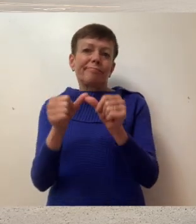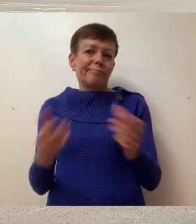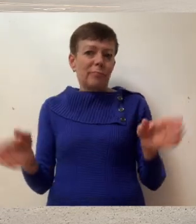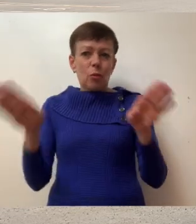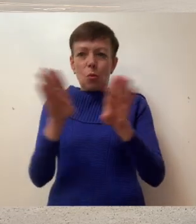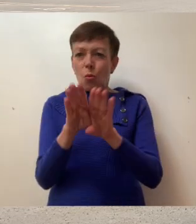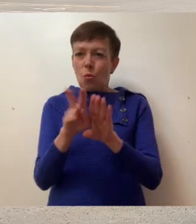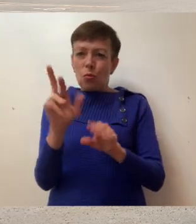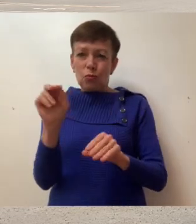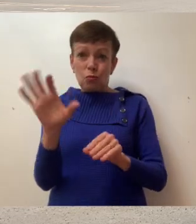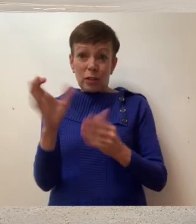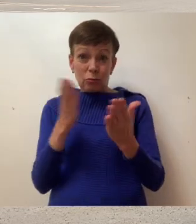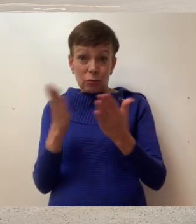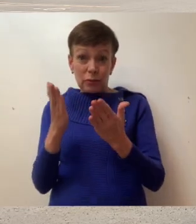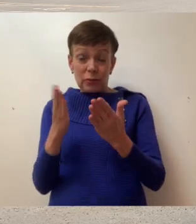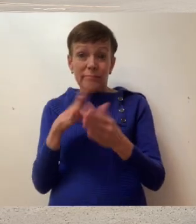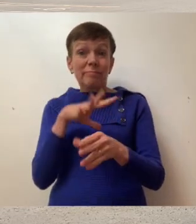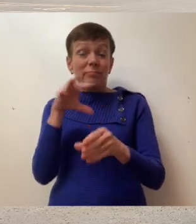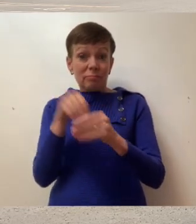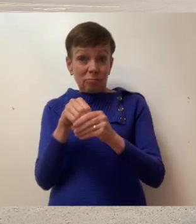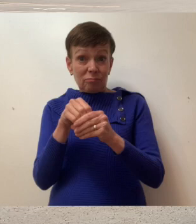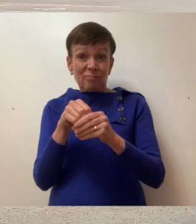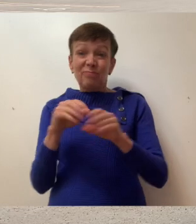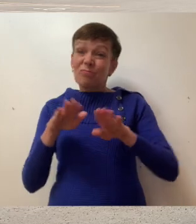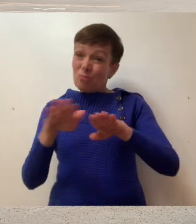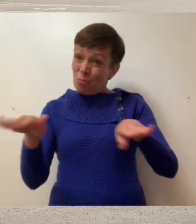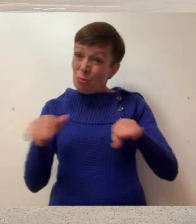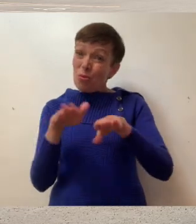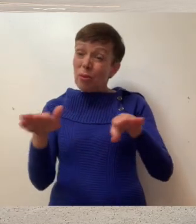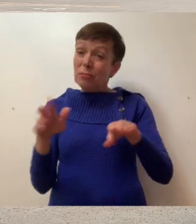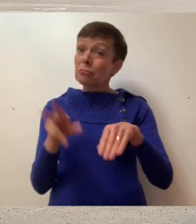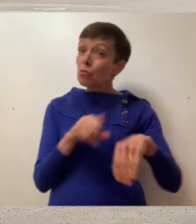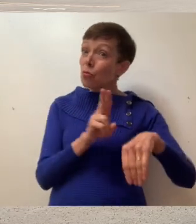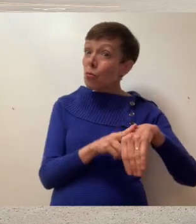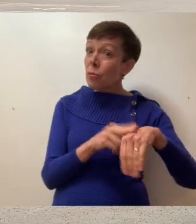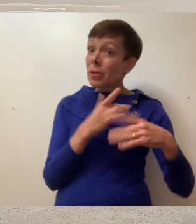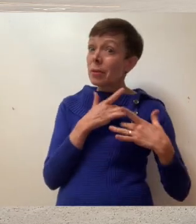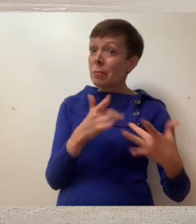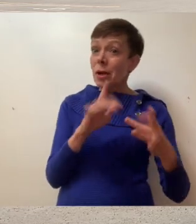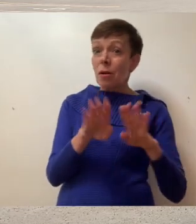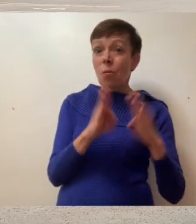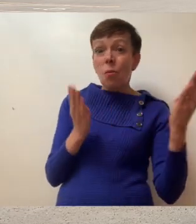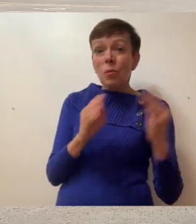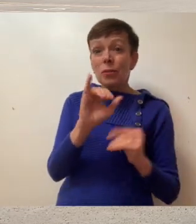That includes the Recreation Centre pool that normally is open from June until September.